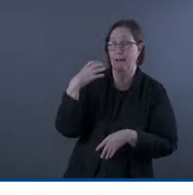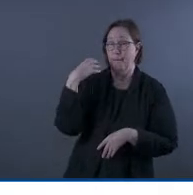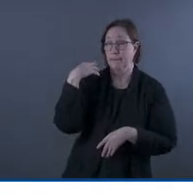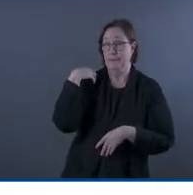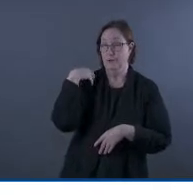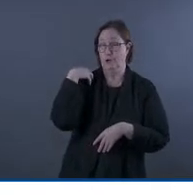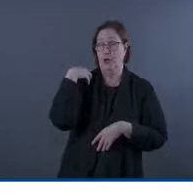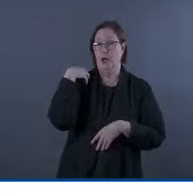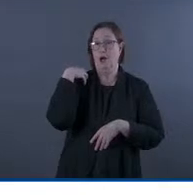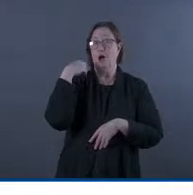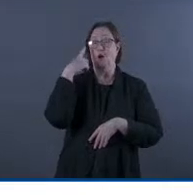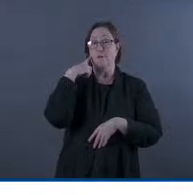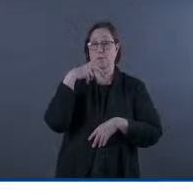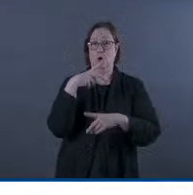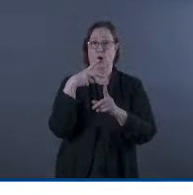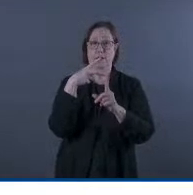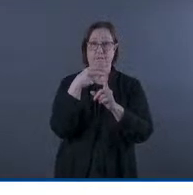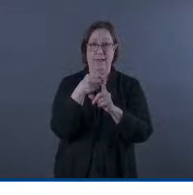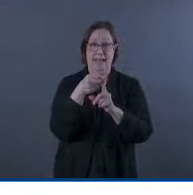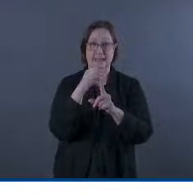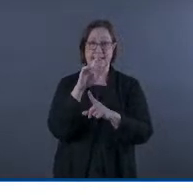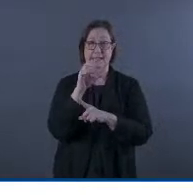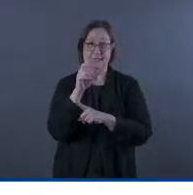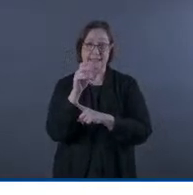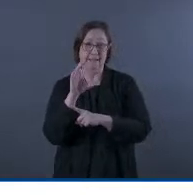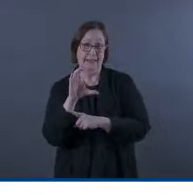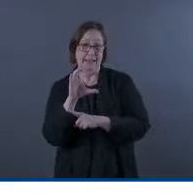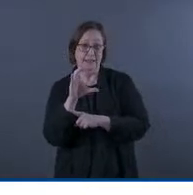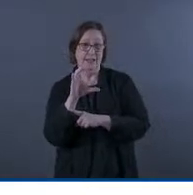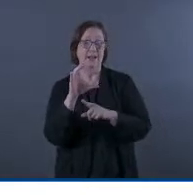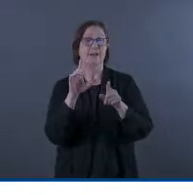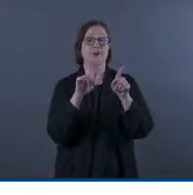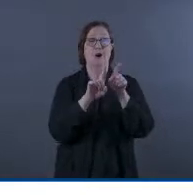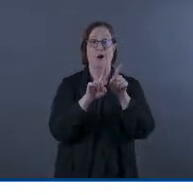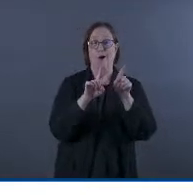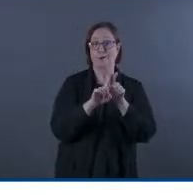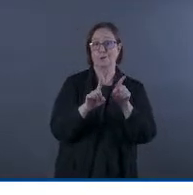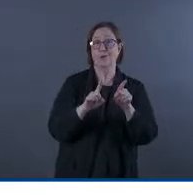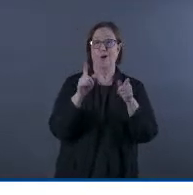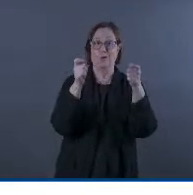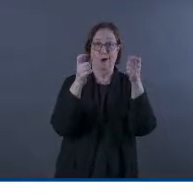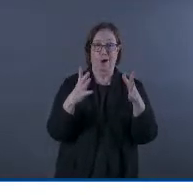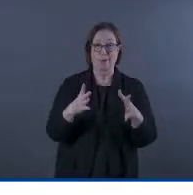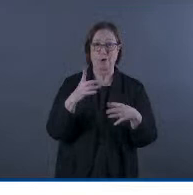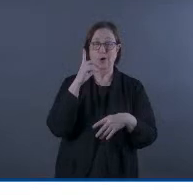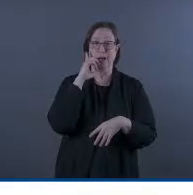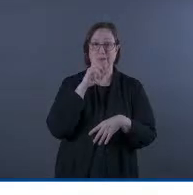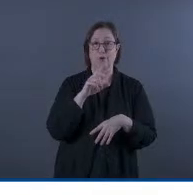the Chief Operating Officer for Unity Care Northwest. And so I'll give a little update about what we've done so far.